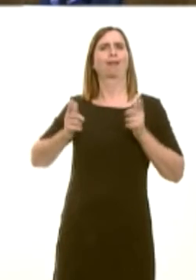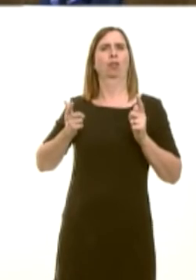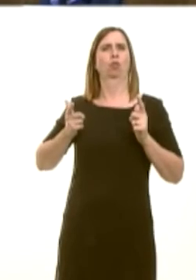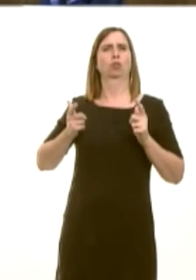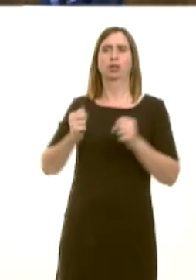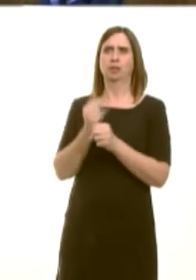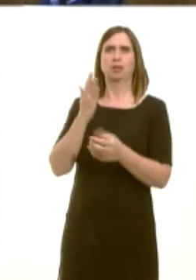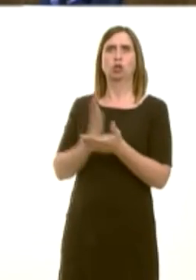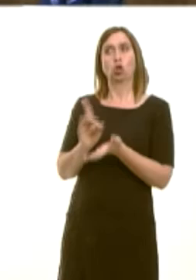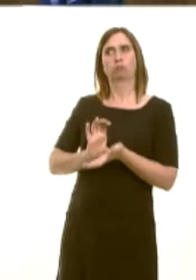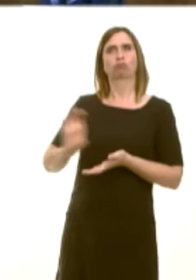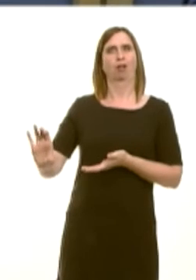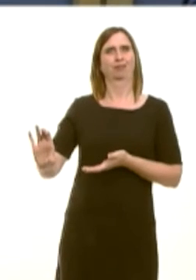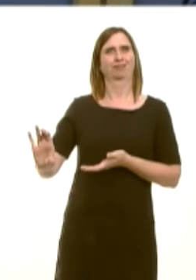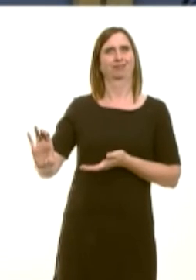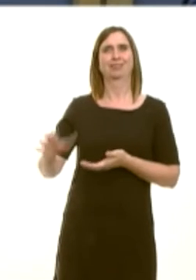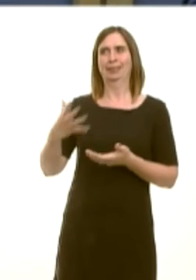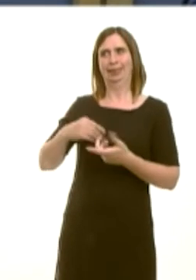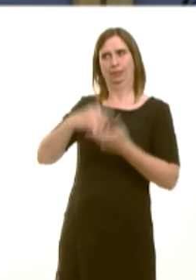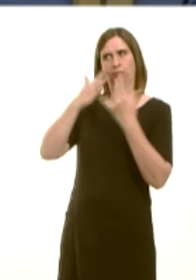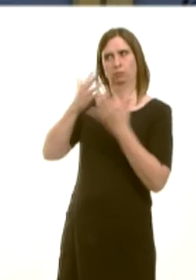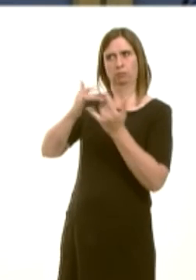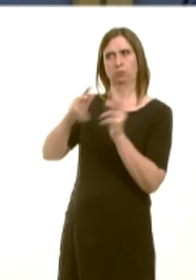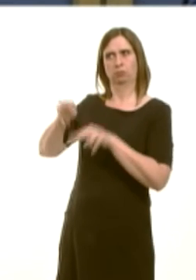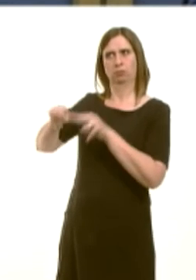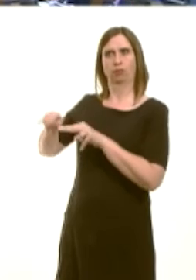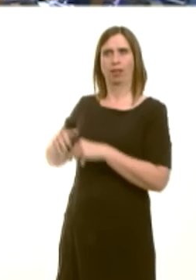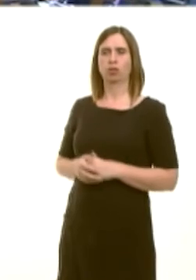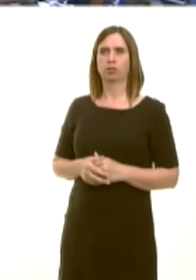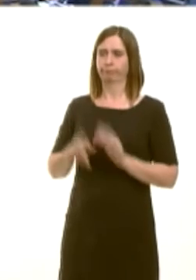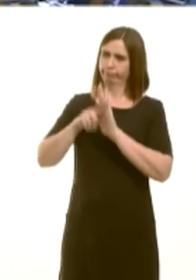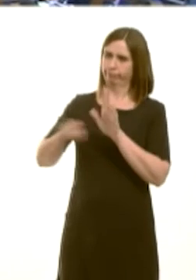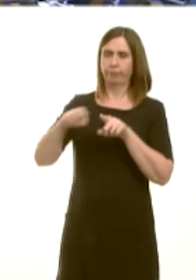Mark Isherwood: Clearly, enabling local communities to make decisions about their own homes can